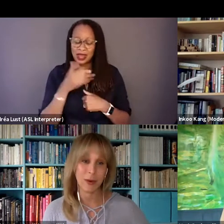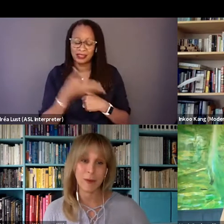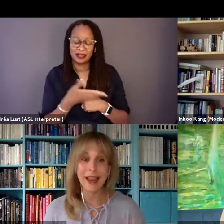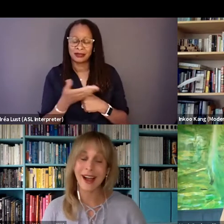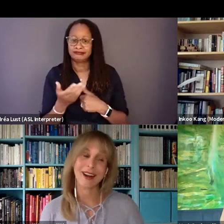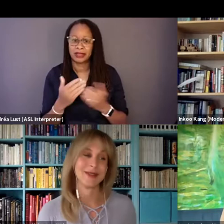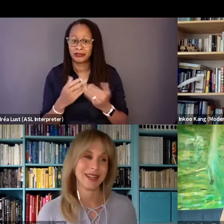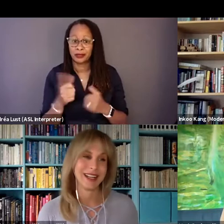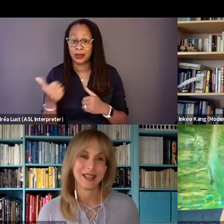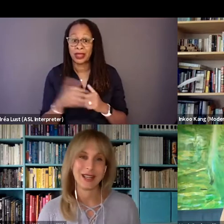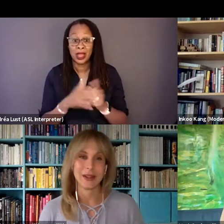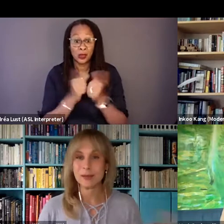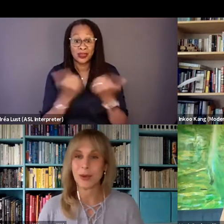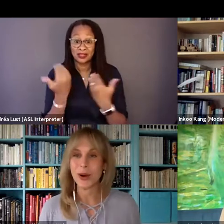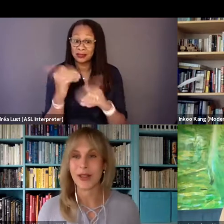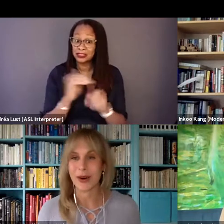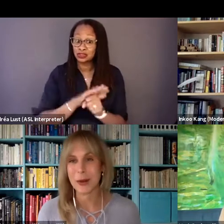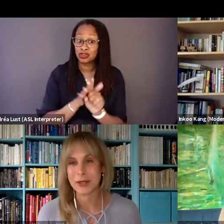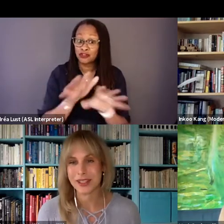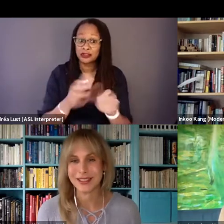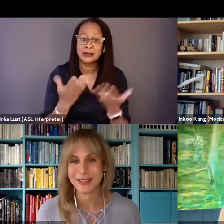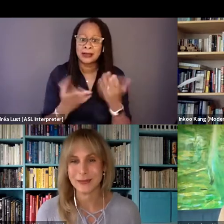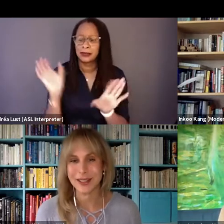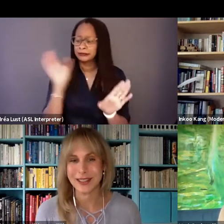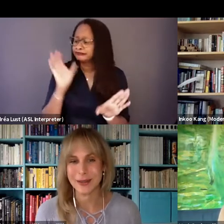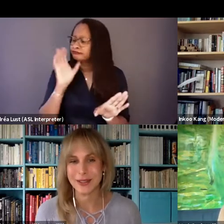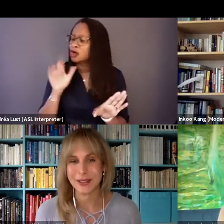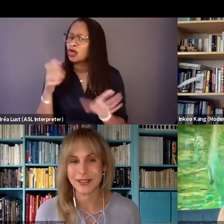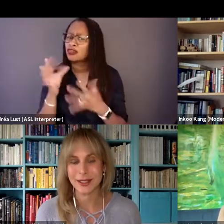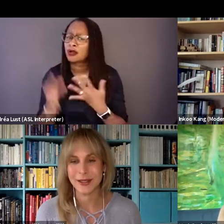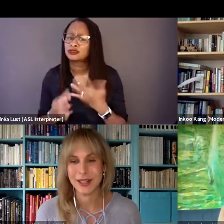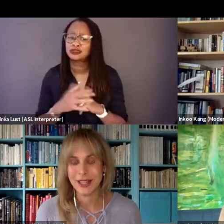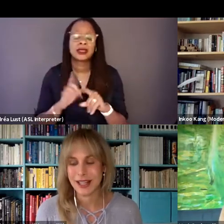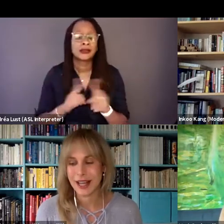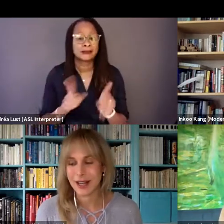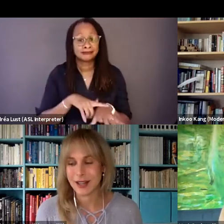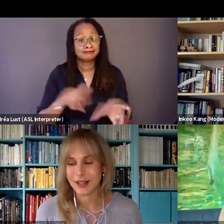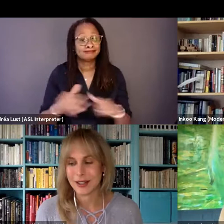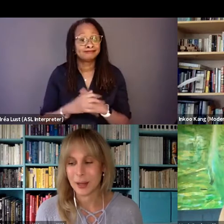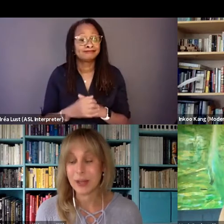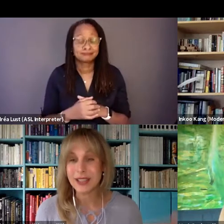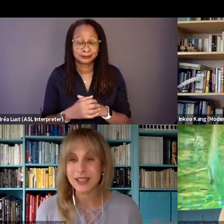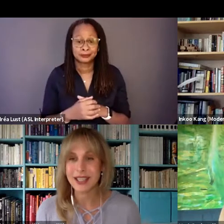we may have explored other options, but it was also a blessing